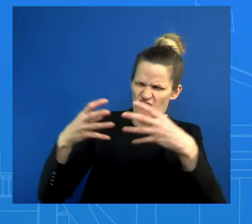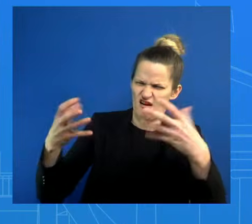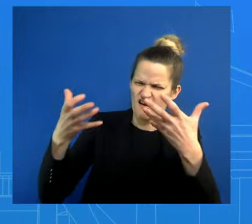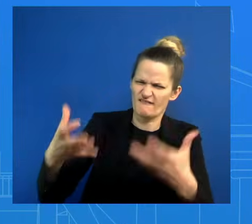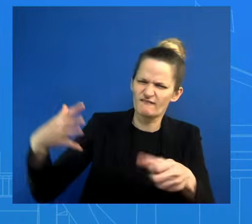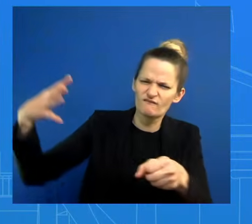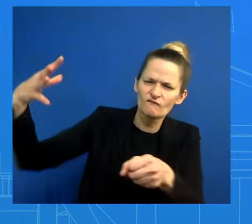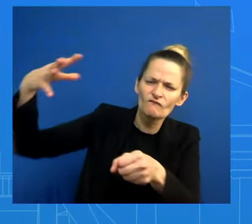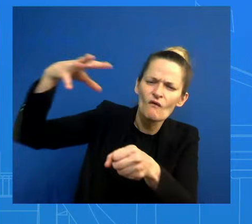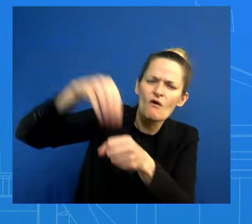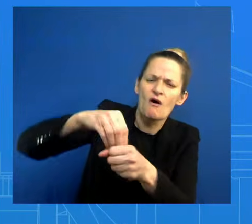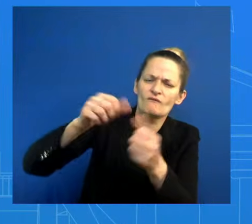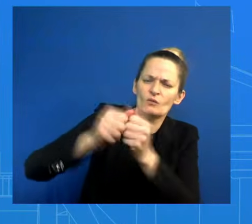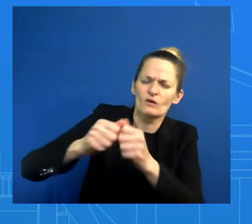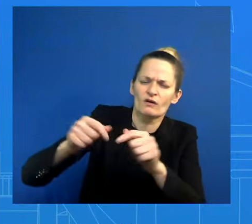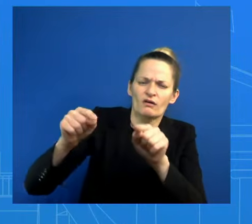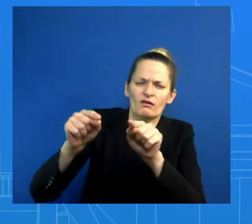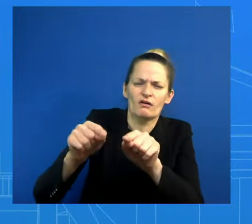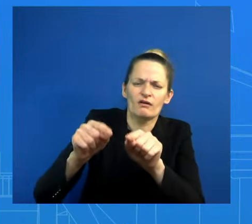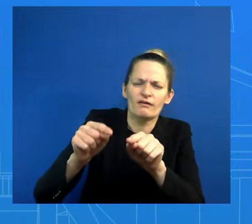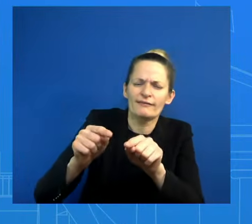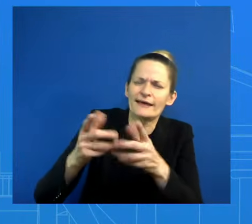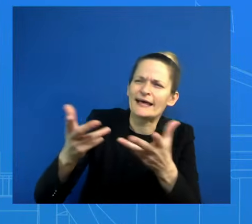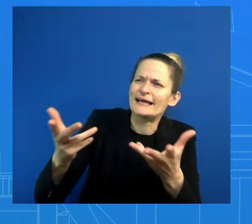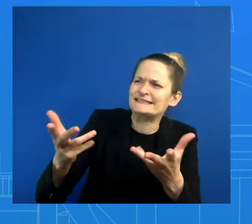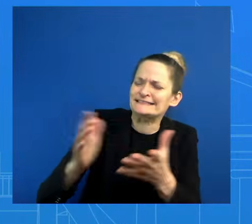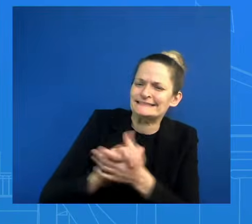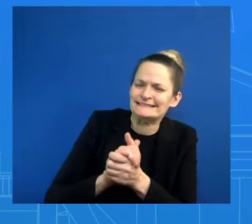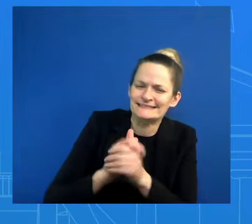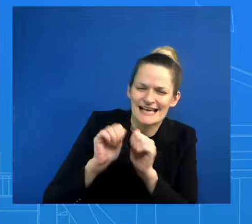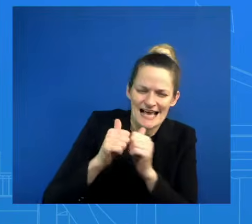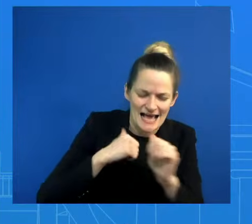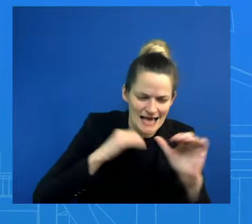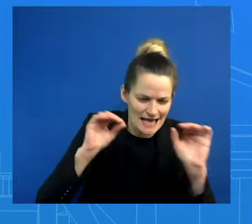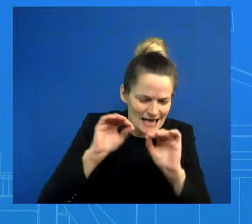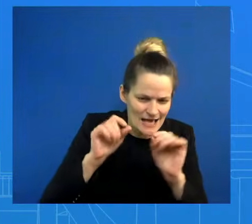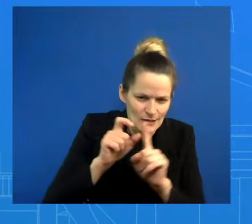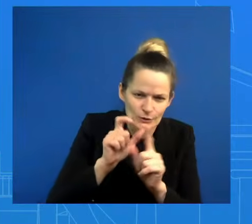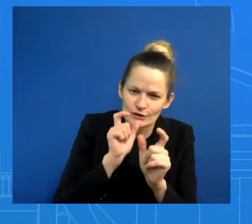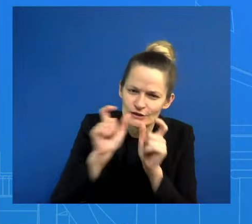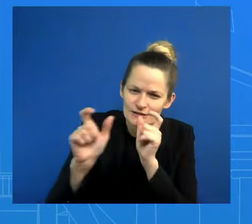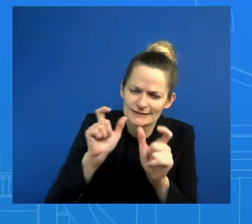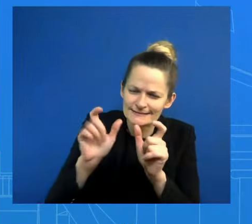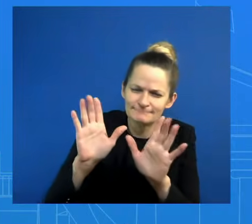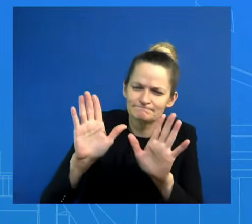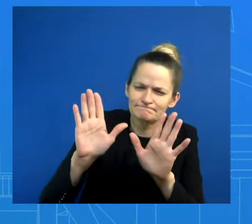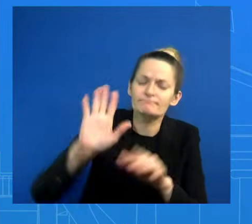even more intensely with the leaders? Ms. Jean-Pierre: What I can say: Our focus next week is going to be on Africa.